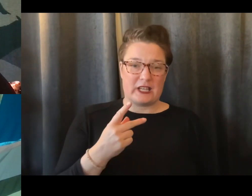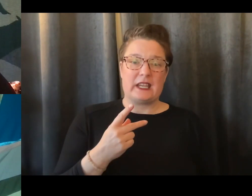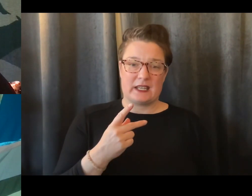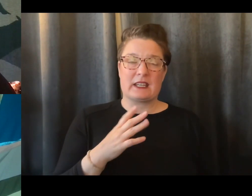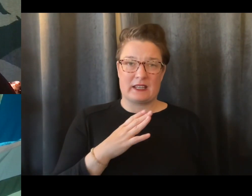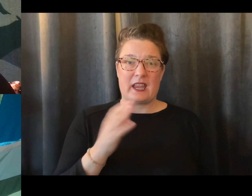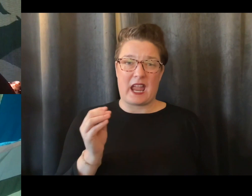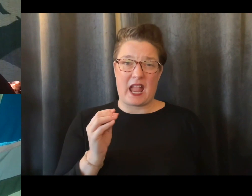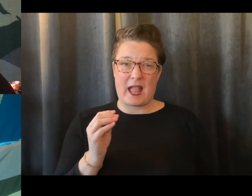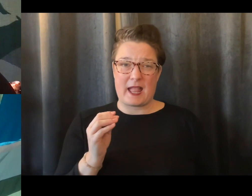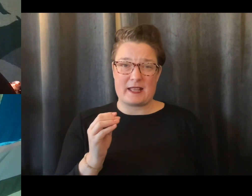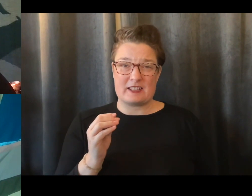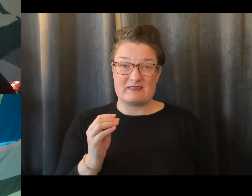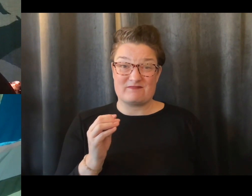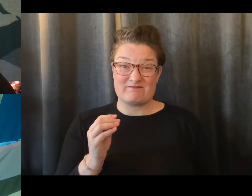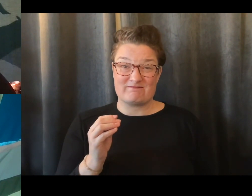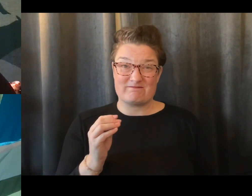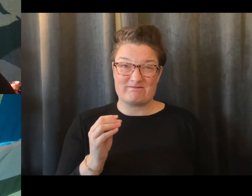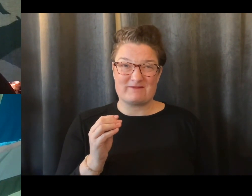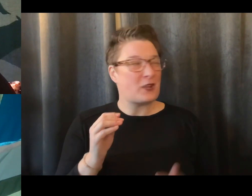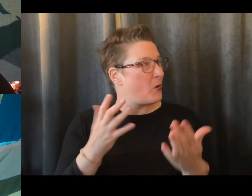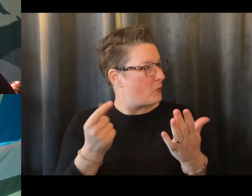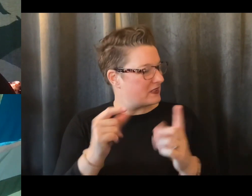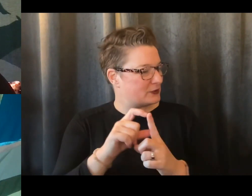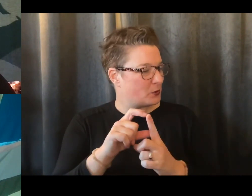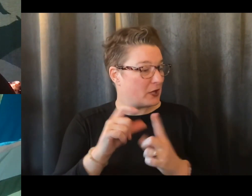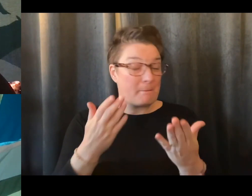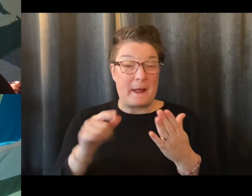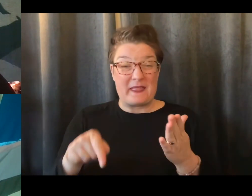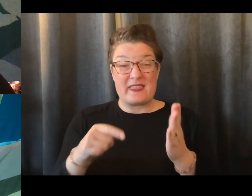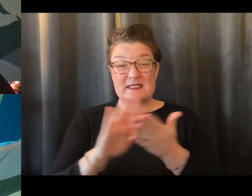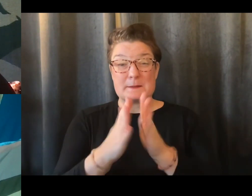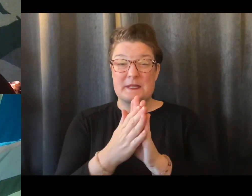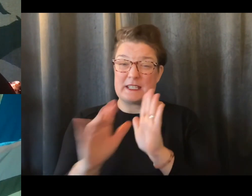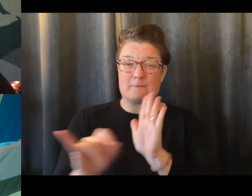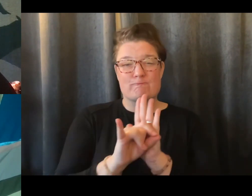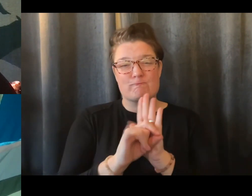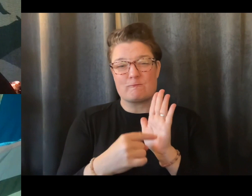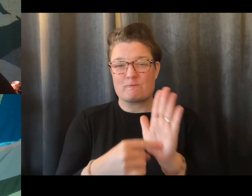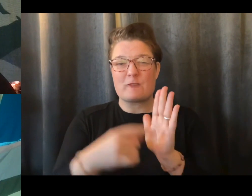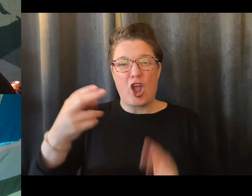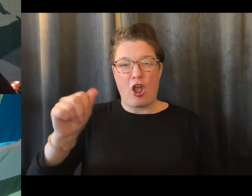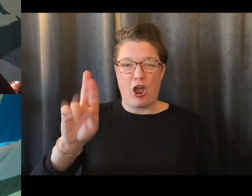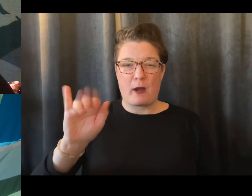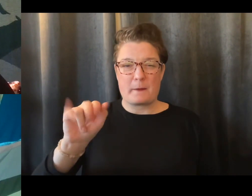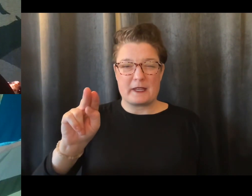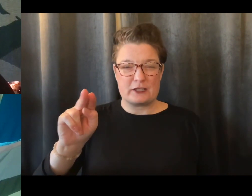Harb, Harbinger, Harbin, the word where it's like, and now more of this is going to happen.